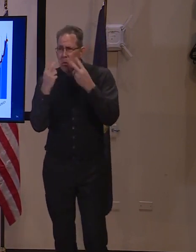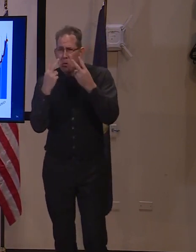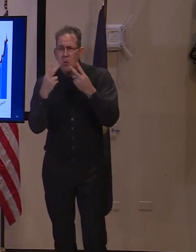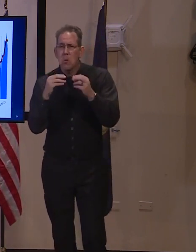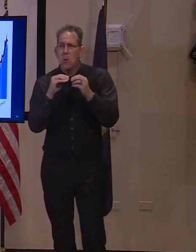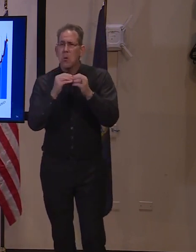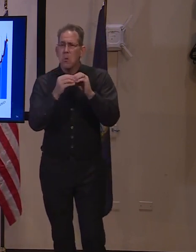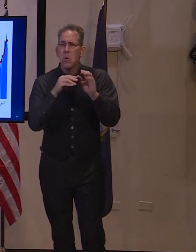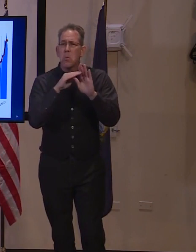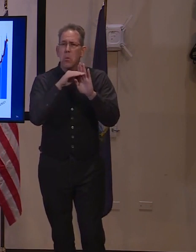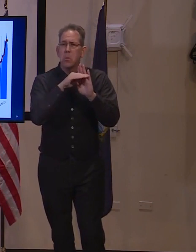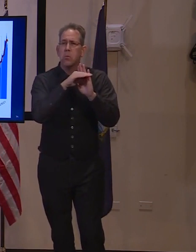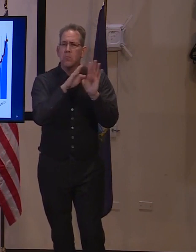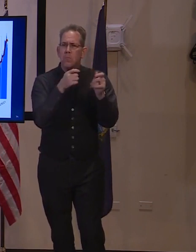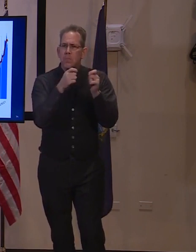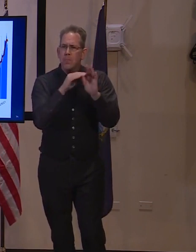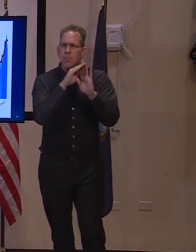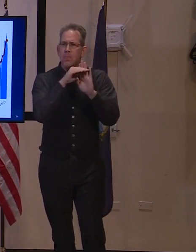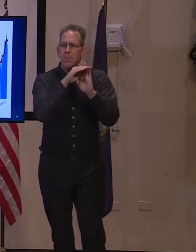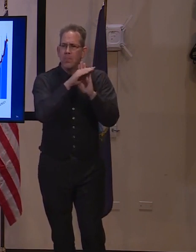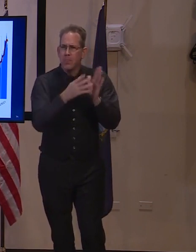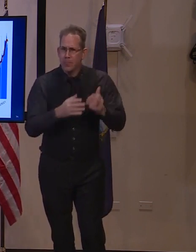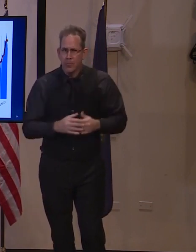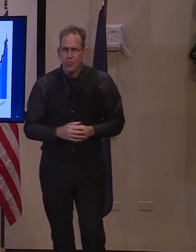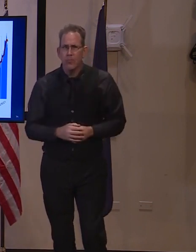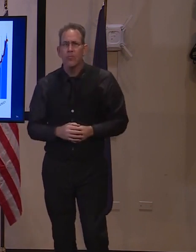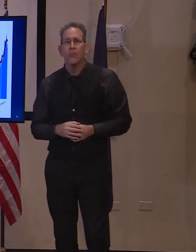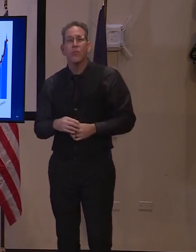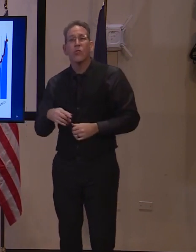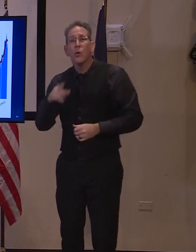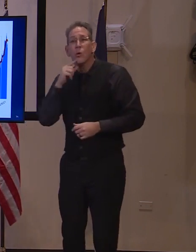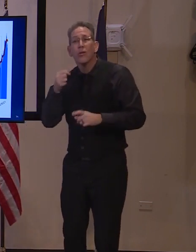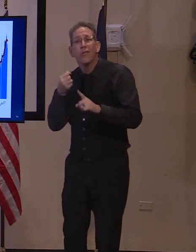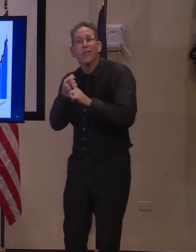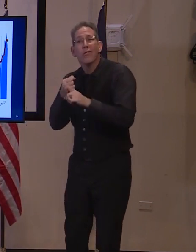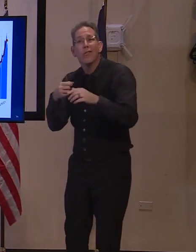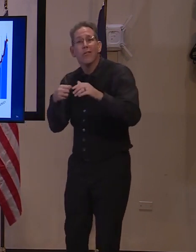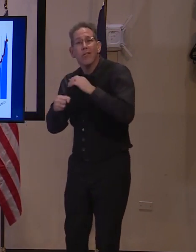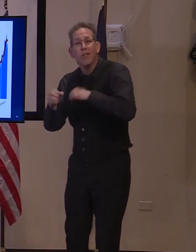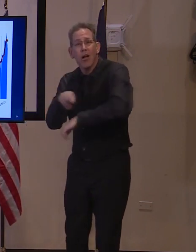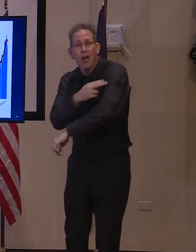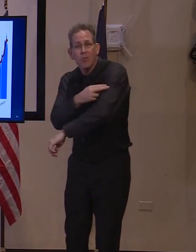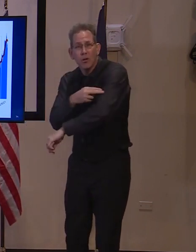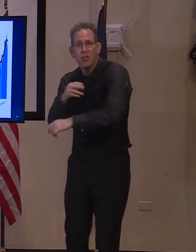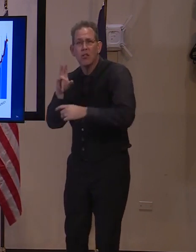72% of those in the hospital have been those not vaccinated over the last